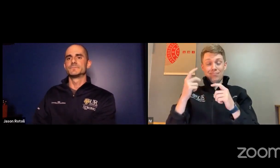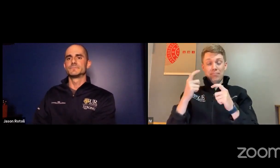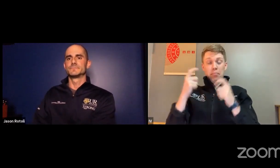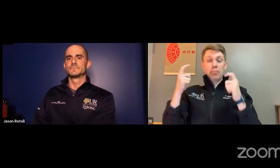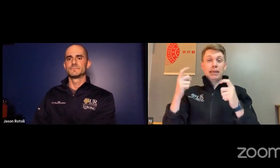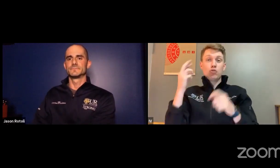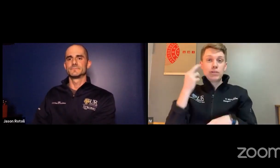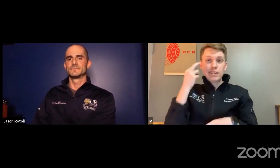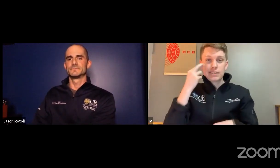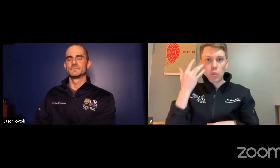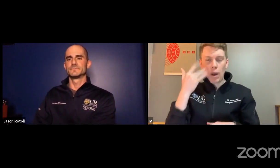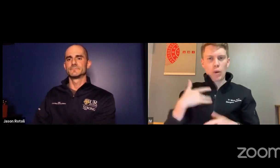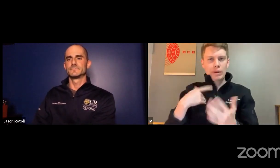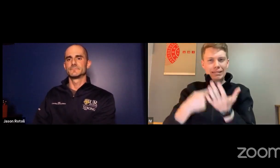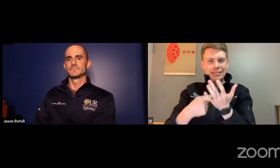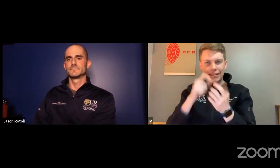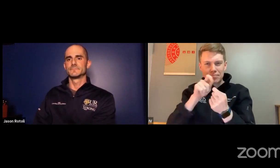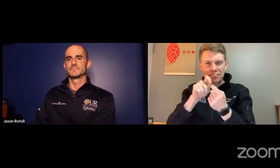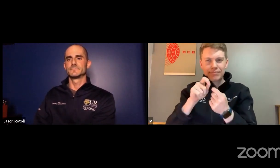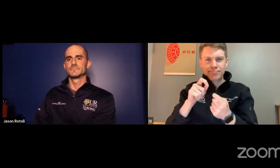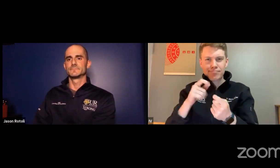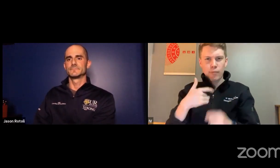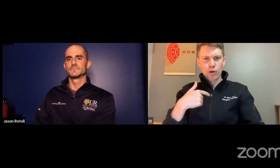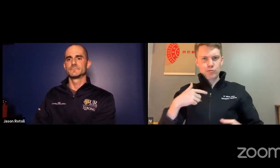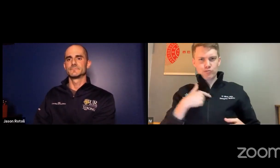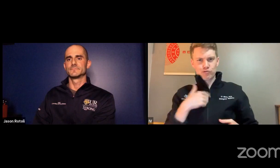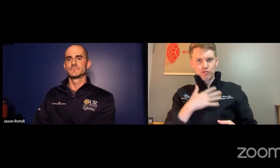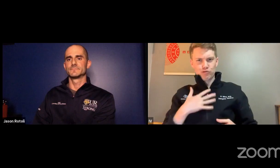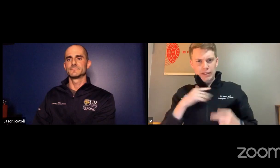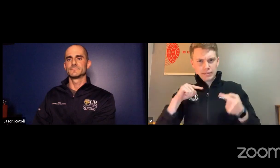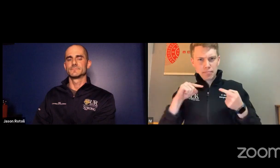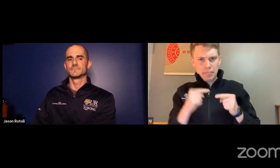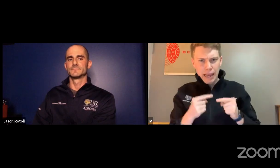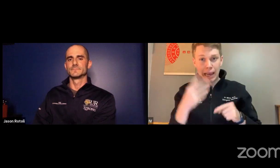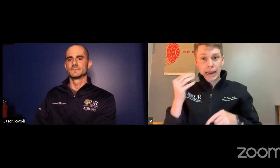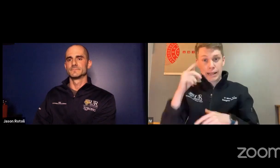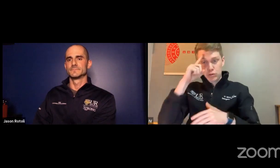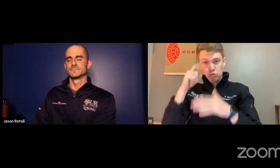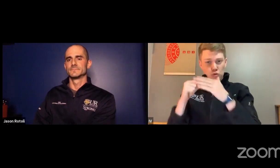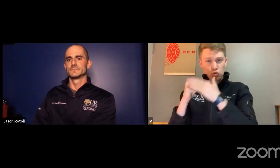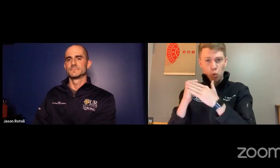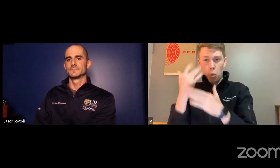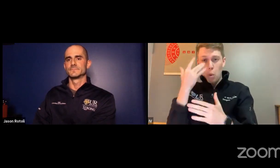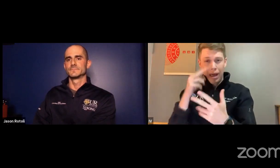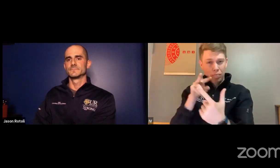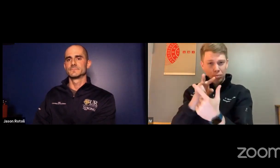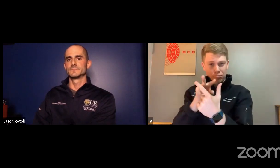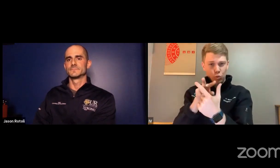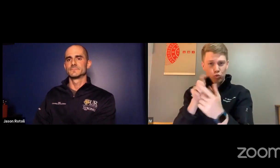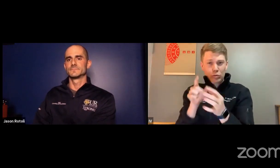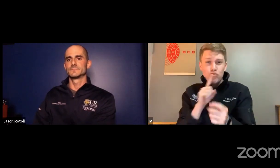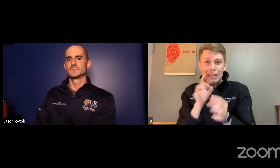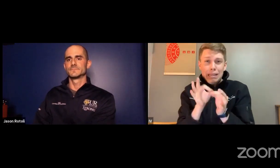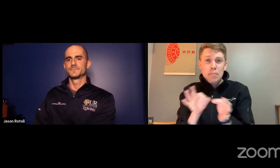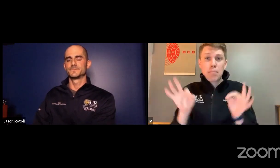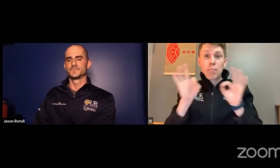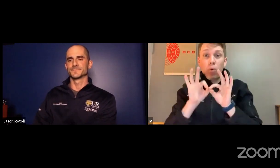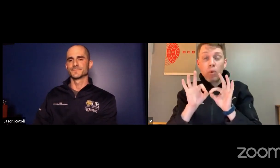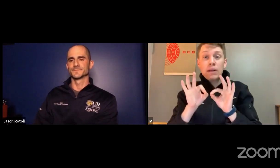you're ready. Sure, catch me up. Did you talk about heart attack and chest pain, those types of